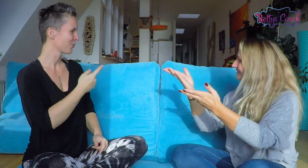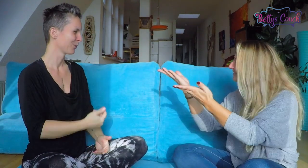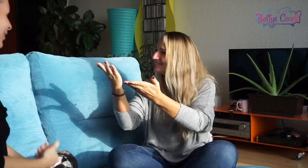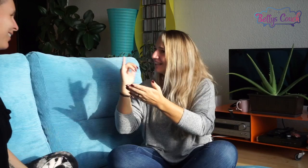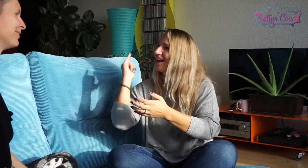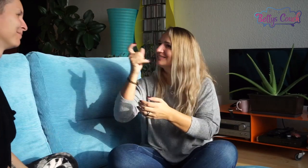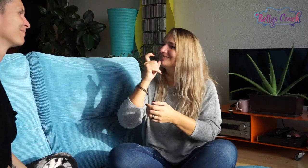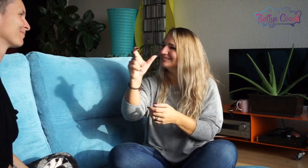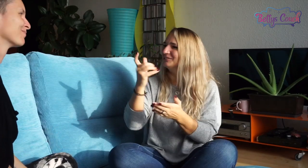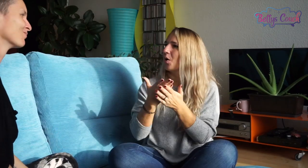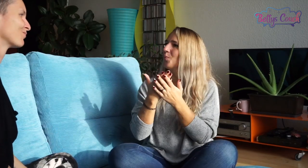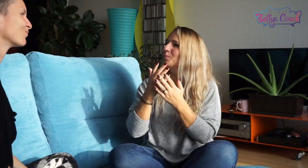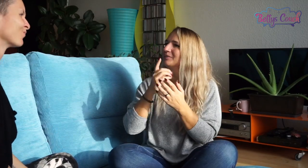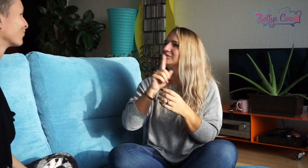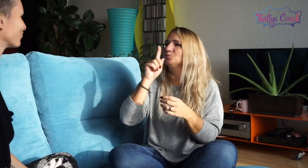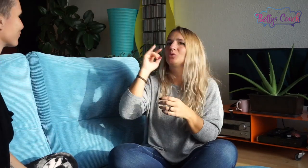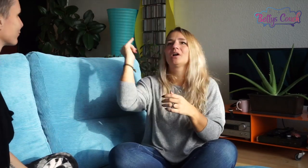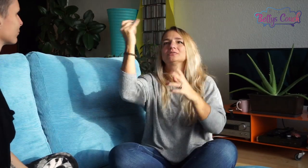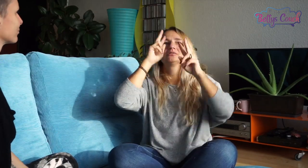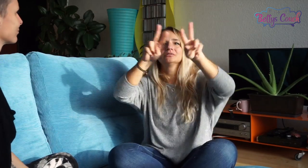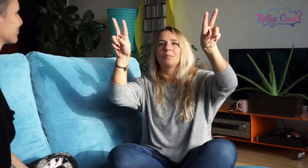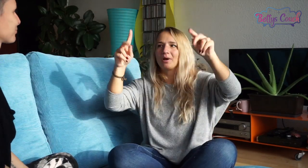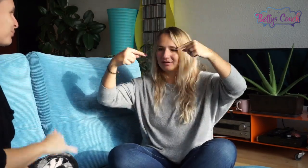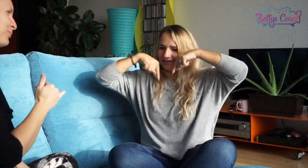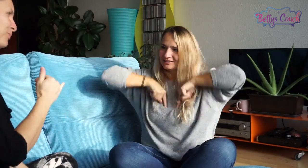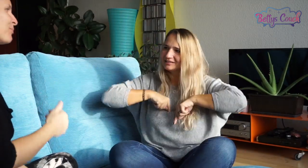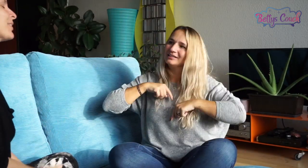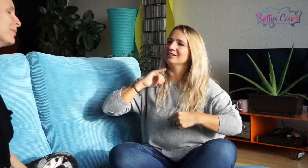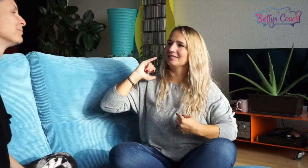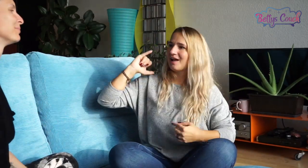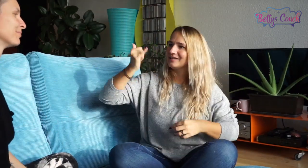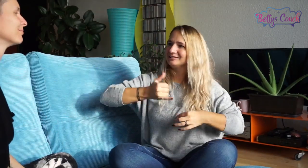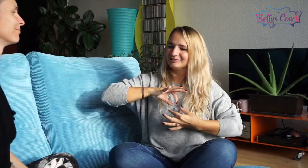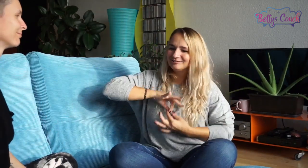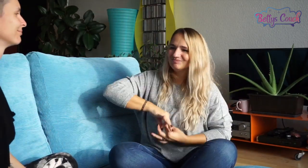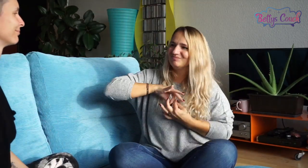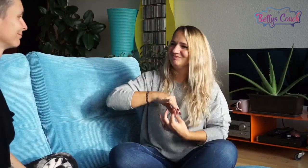Yes exactly. It's not just the journey outside, but also within,